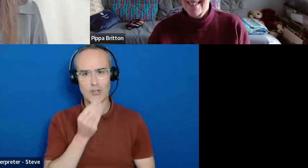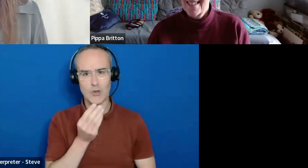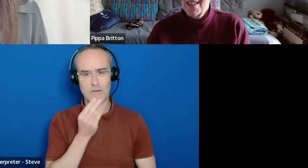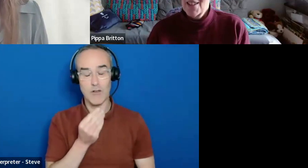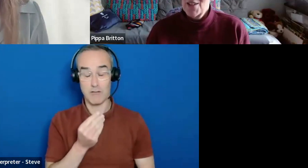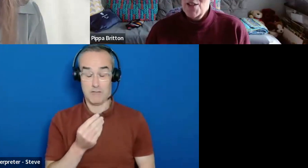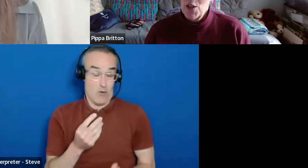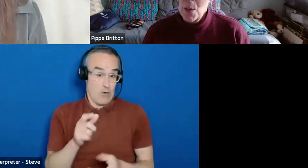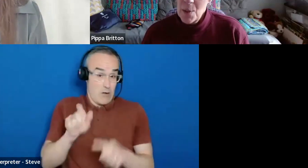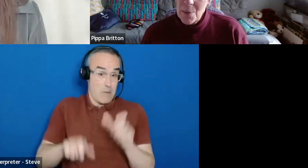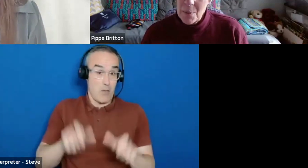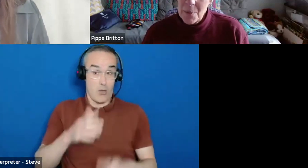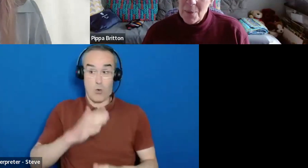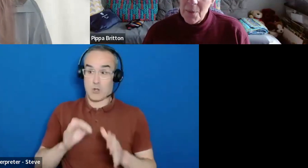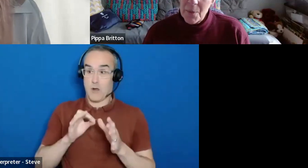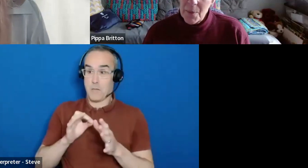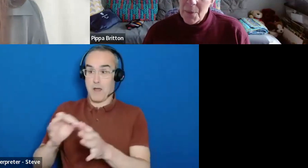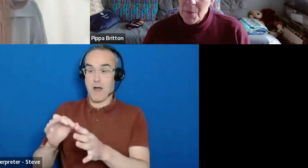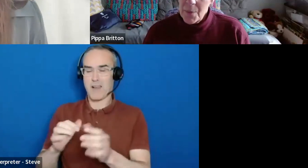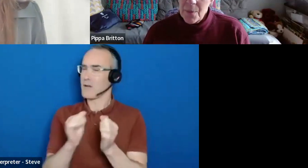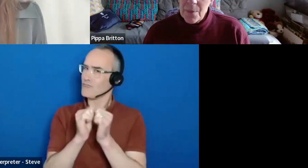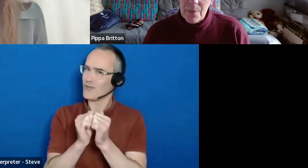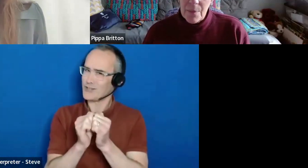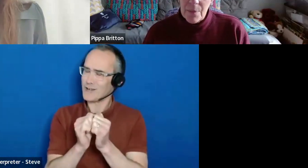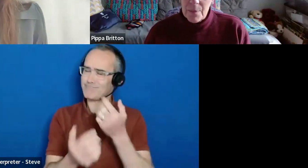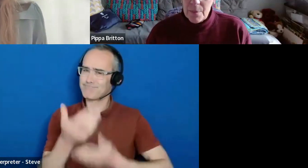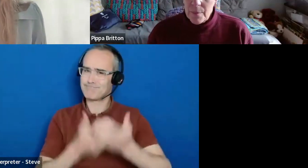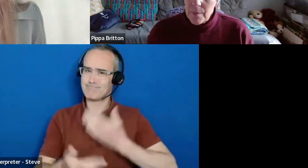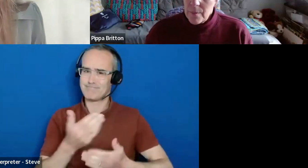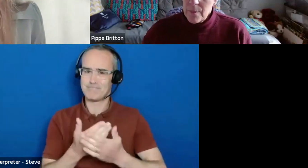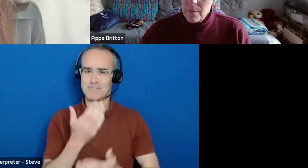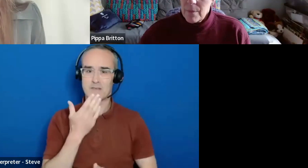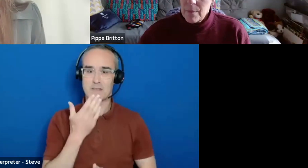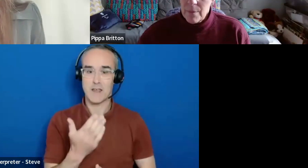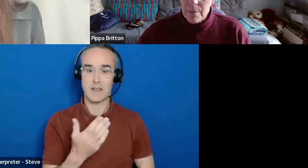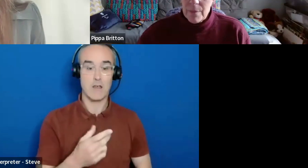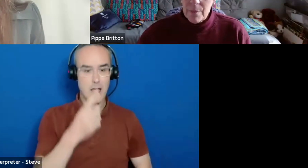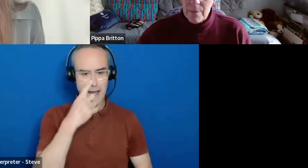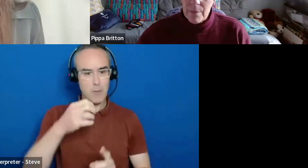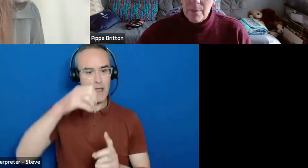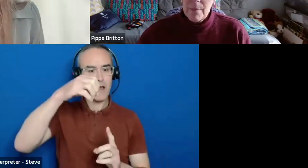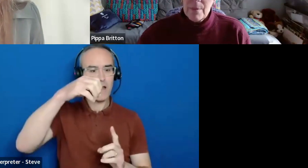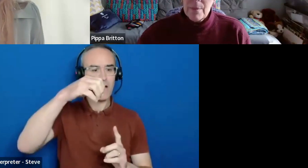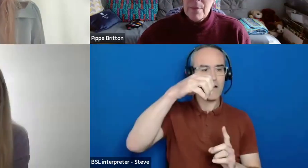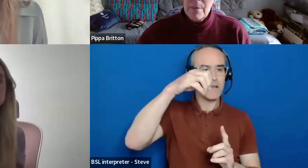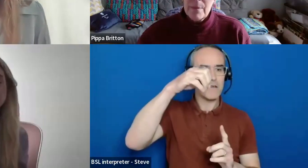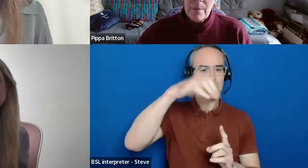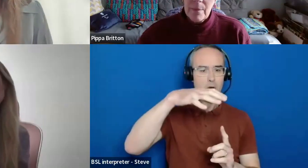So, I really appreciate it. I am... I wonder if maybe we could spotlight Fi, Paul, and Alex as well,